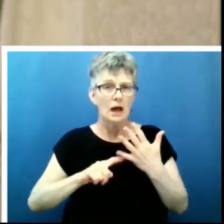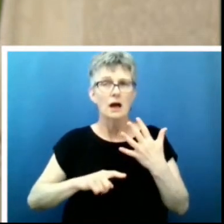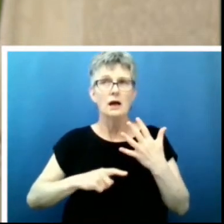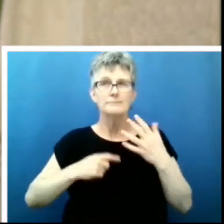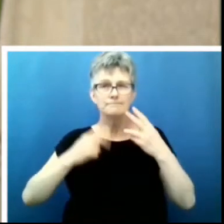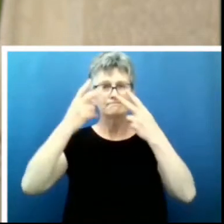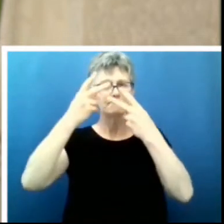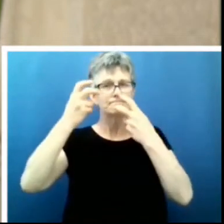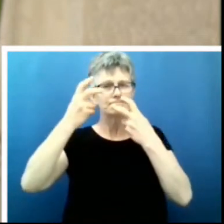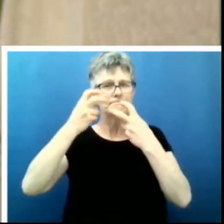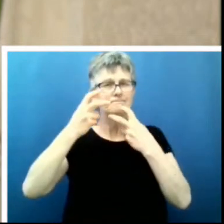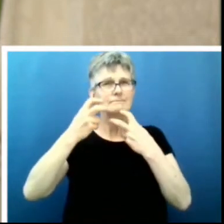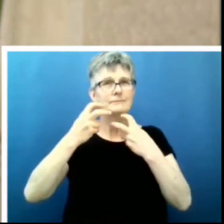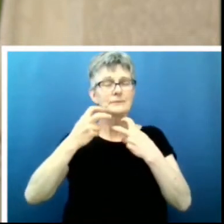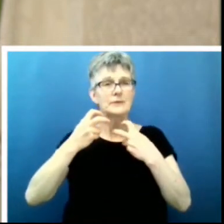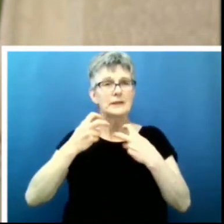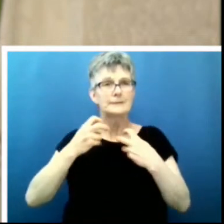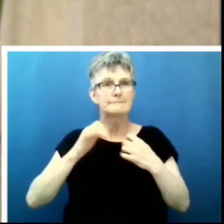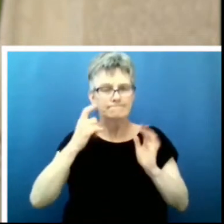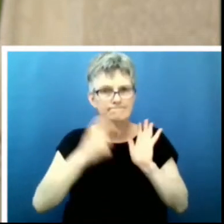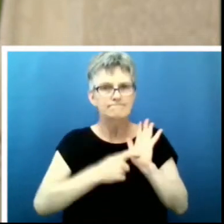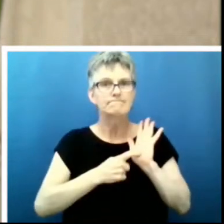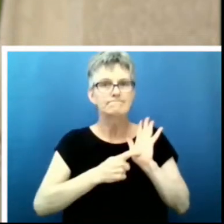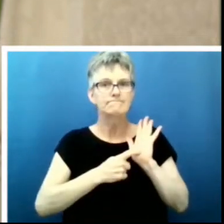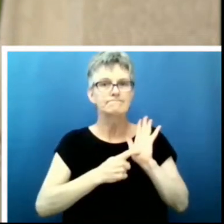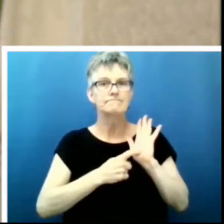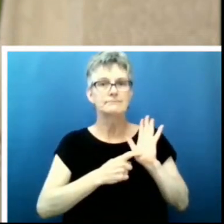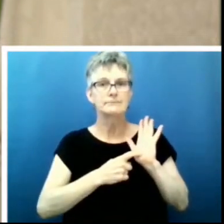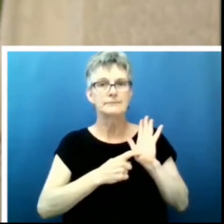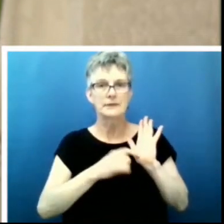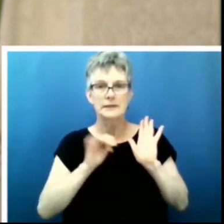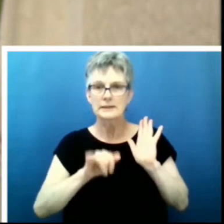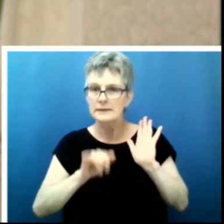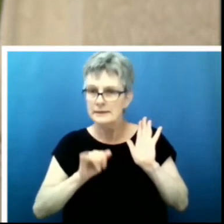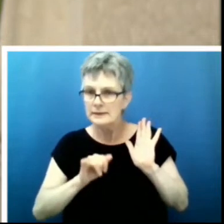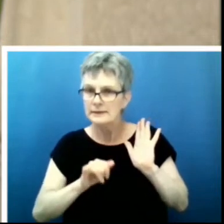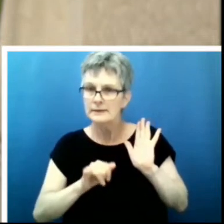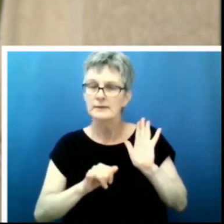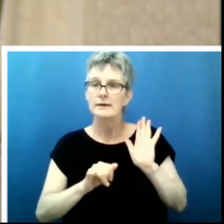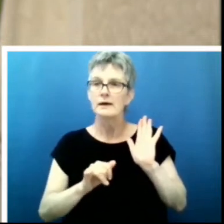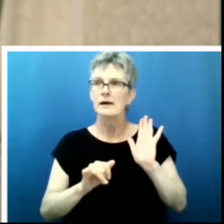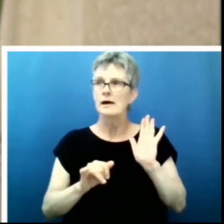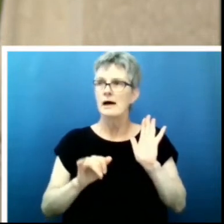And then once you pick one, ask yourself where exactly is it located in my body?